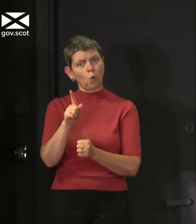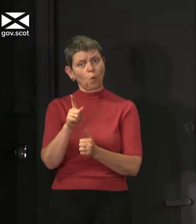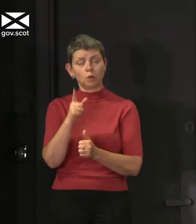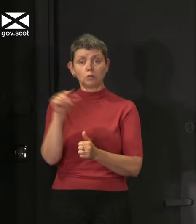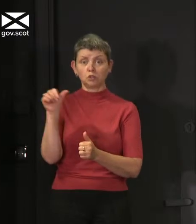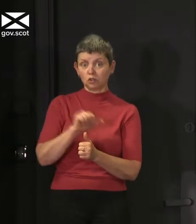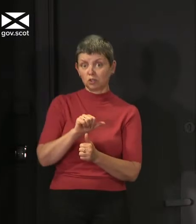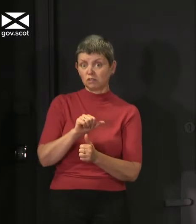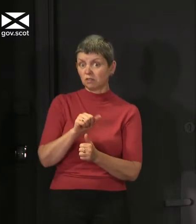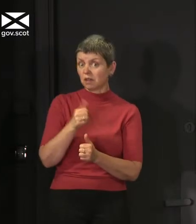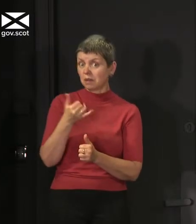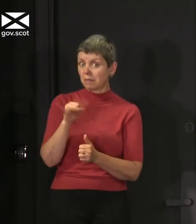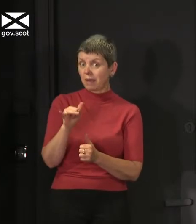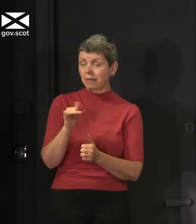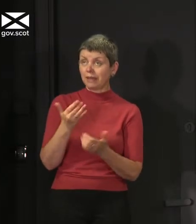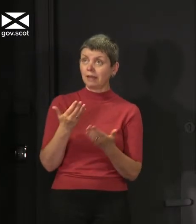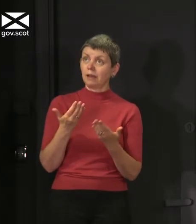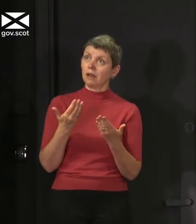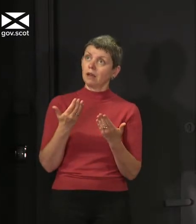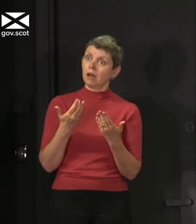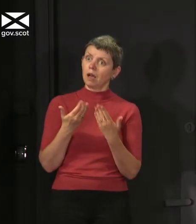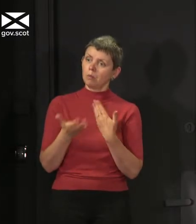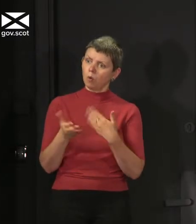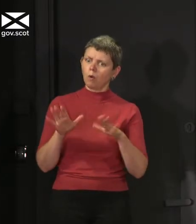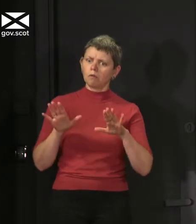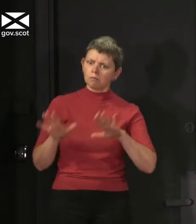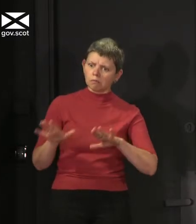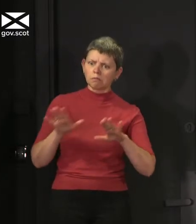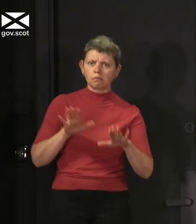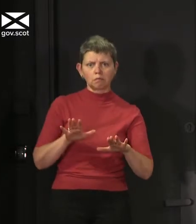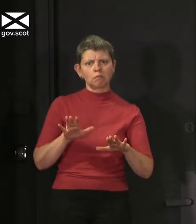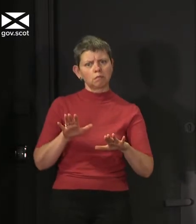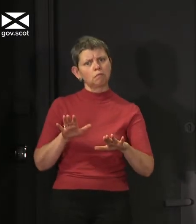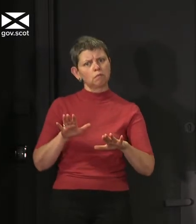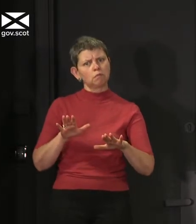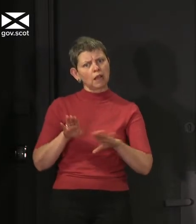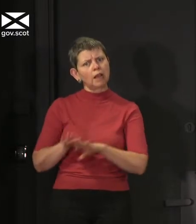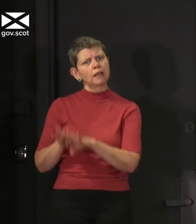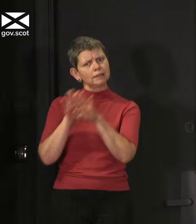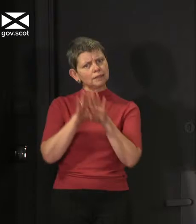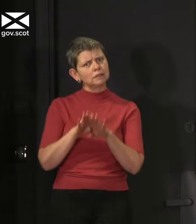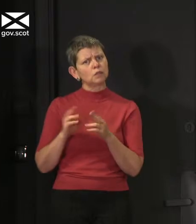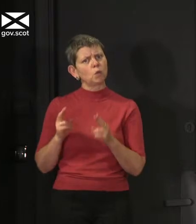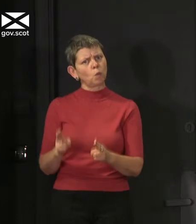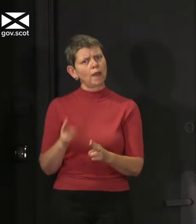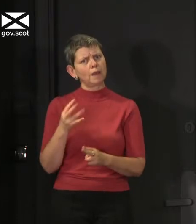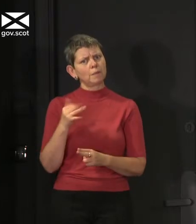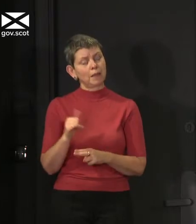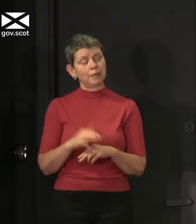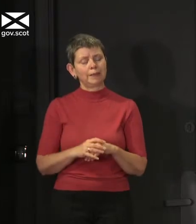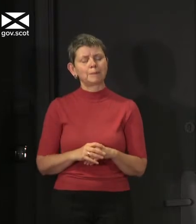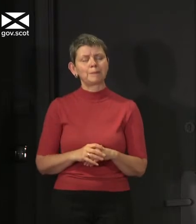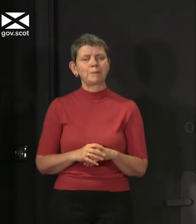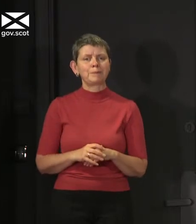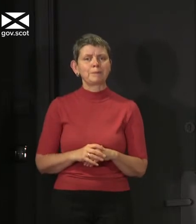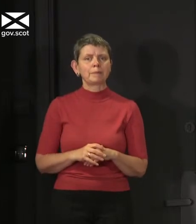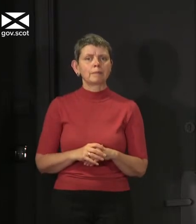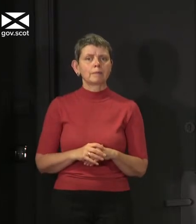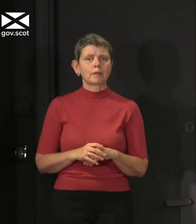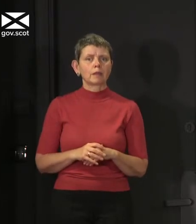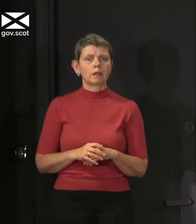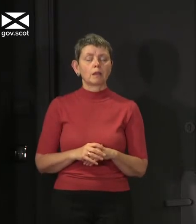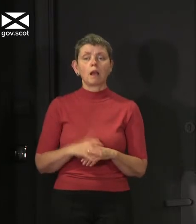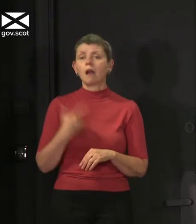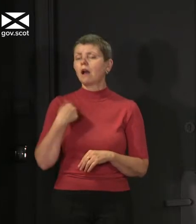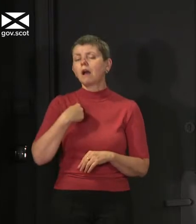slightly more rational and consistent basis. I haven't, I didn't hear Mark Drakeford's